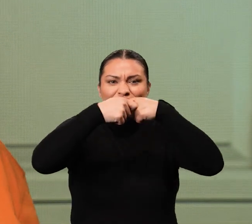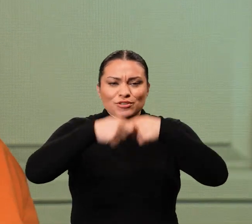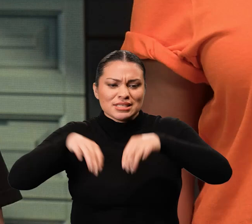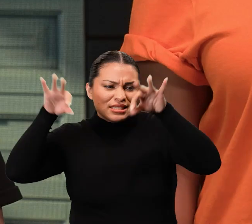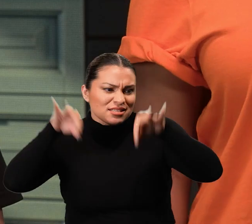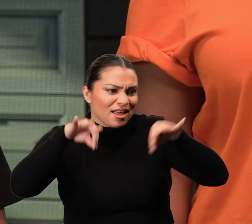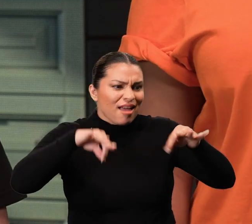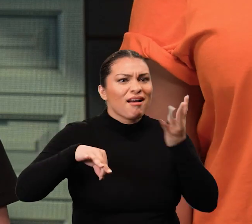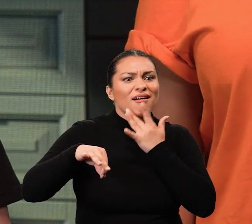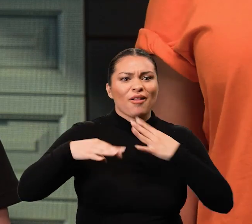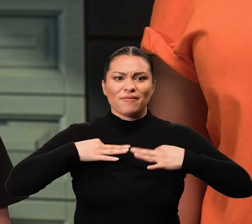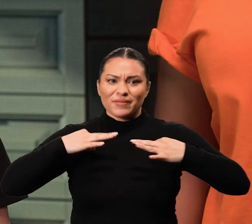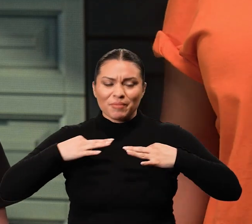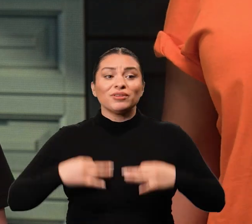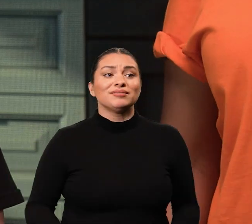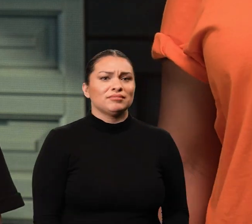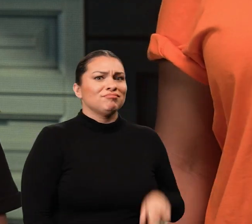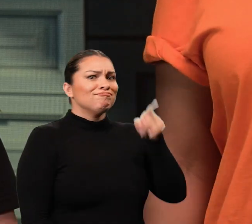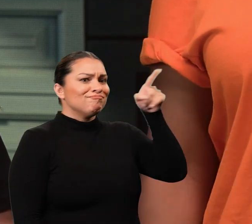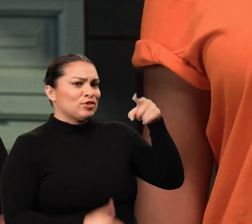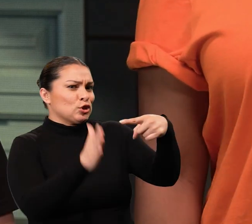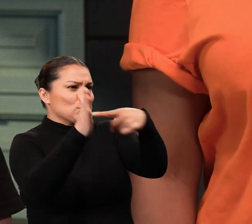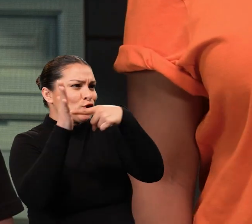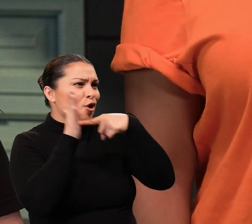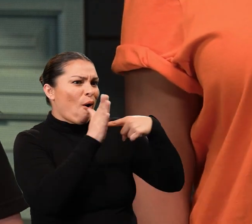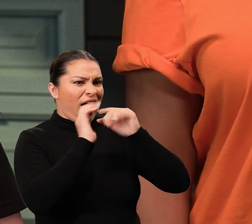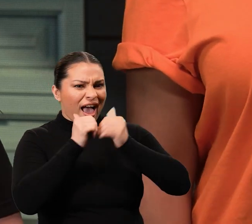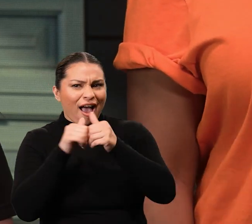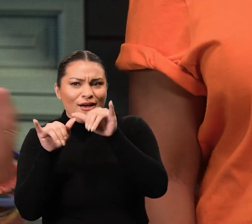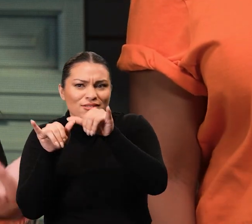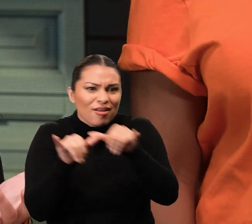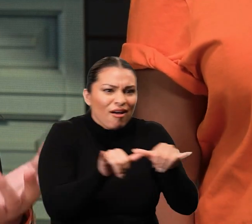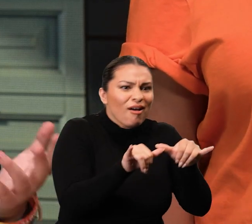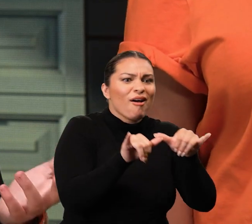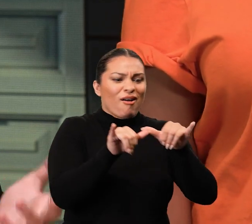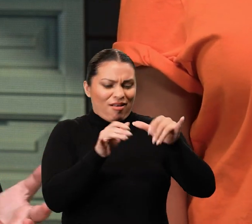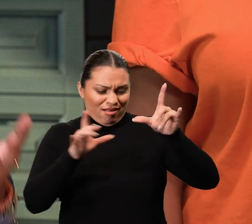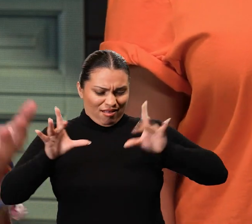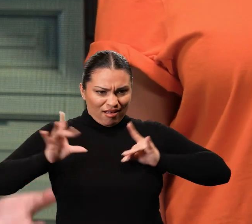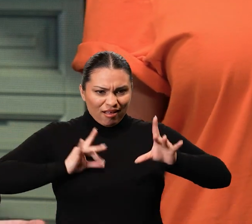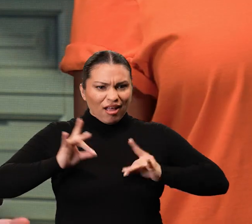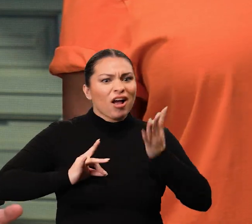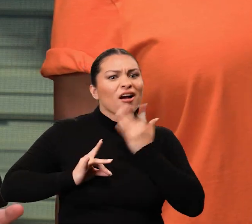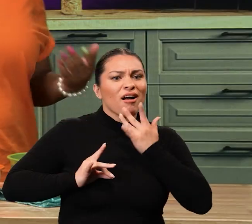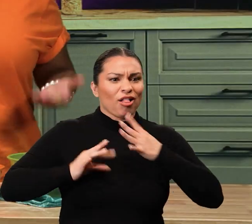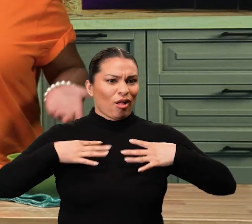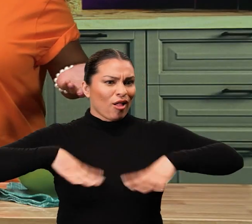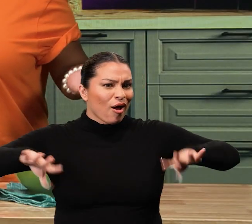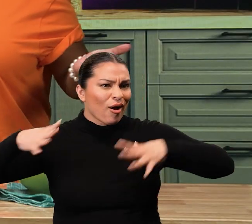in dyeing fabrics. Dr. Williams showed us how to dye yarn, fabric, and how to print on cloth.